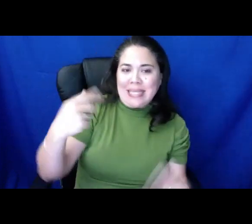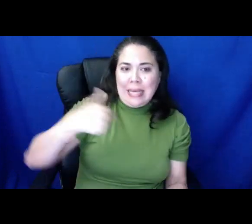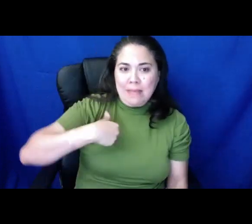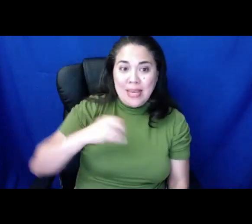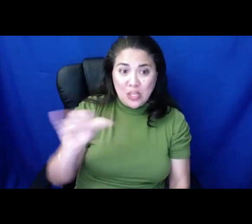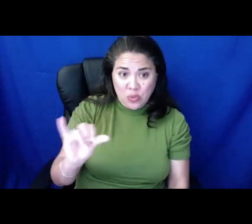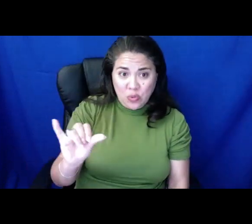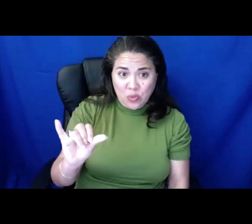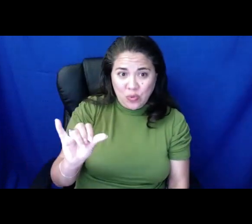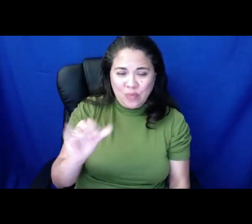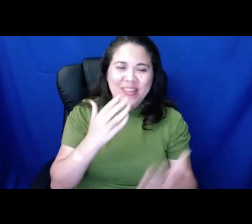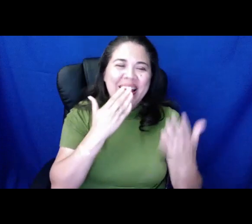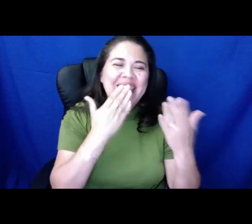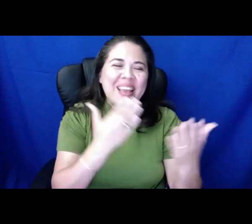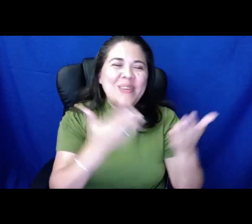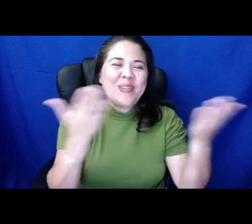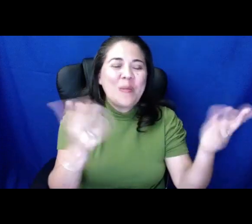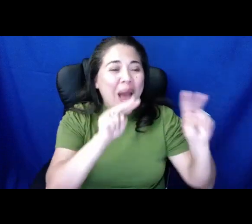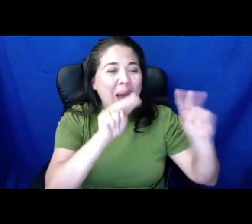Leslie McIntosh: Thank you so much, I look forward to all of these readings.